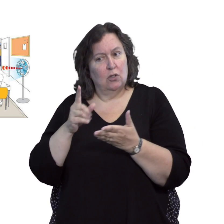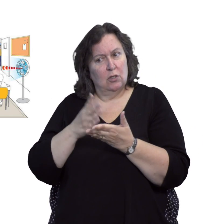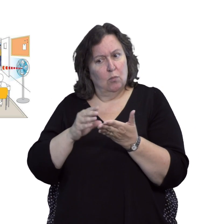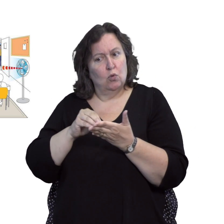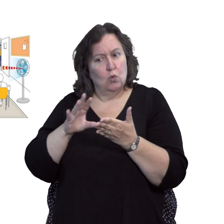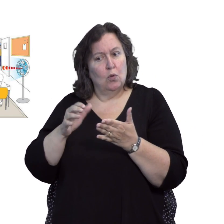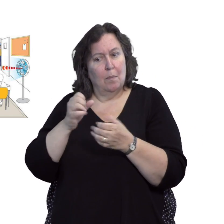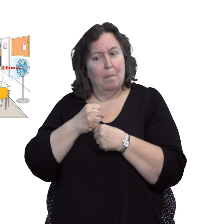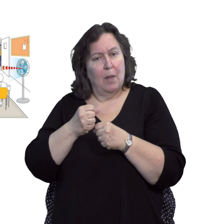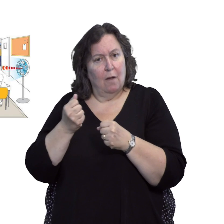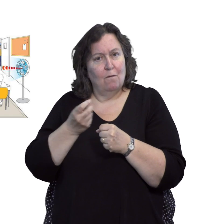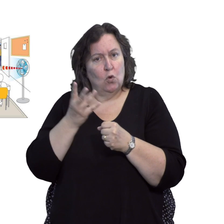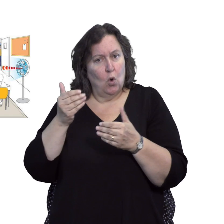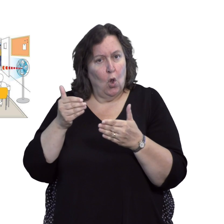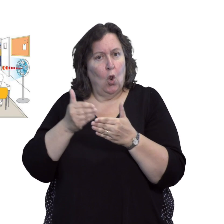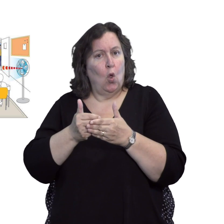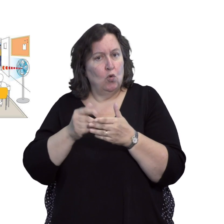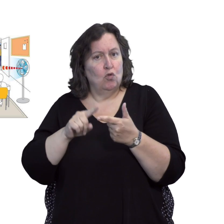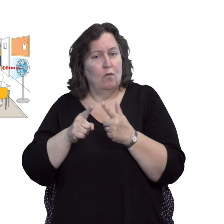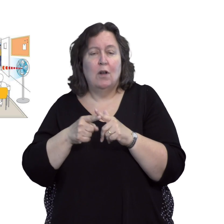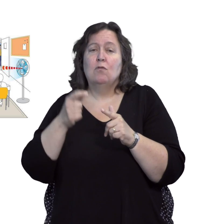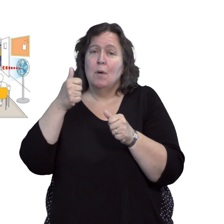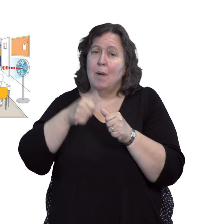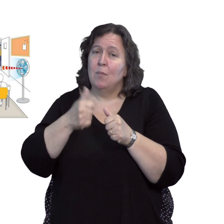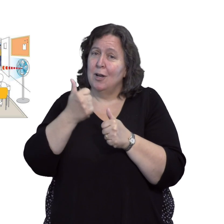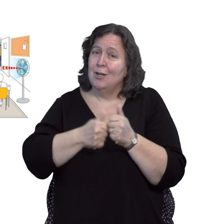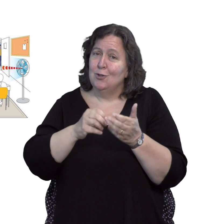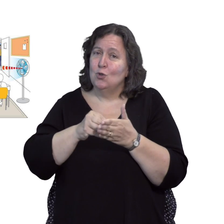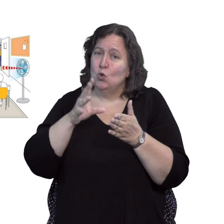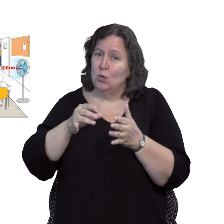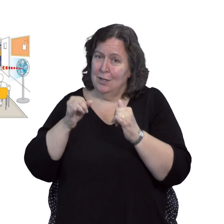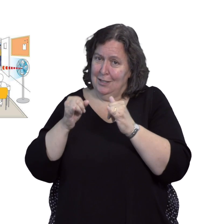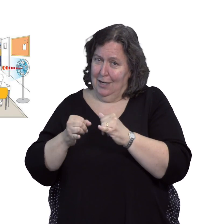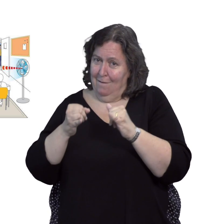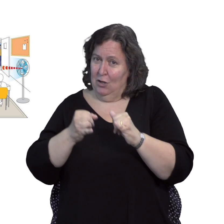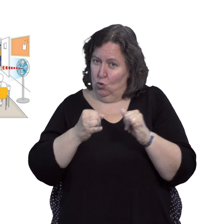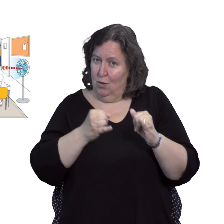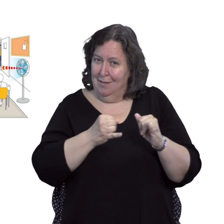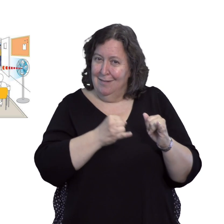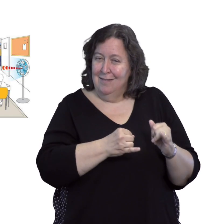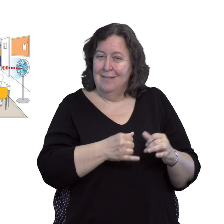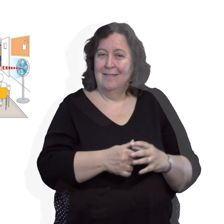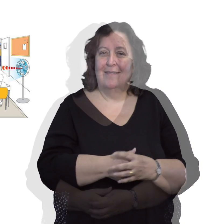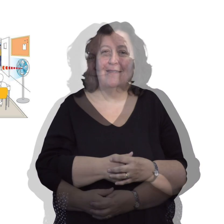Each student is individual.